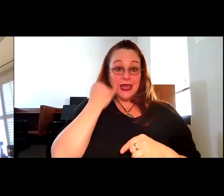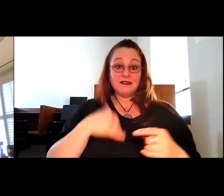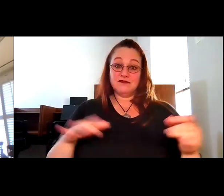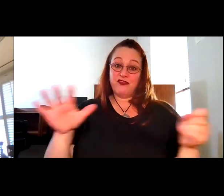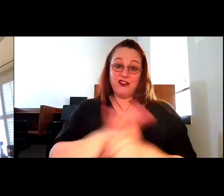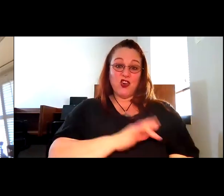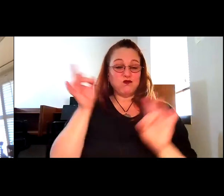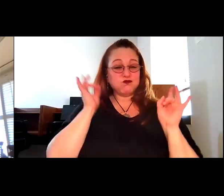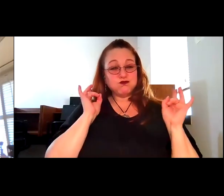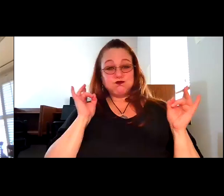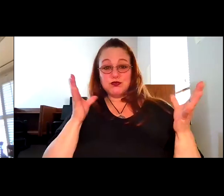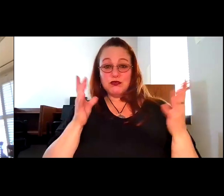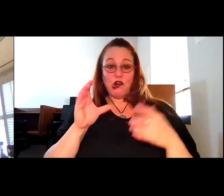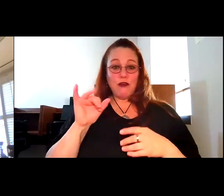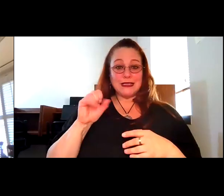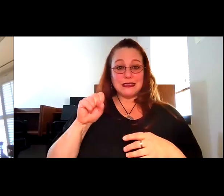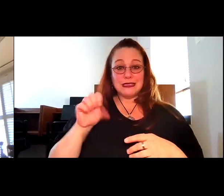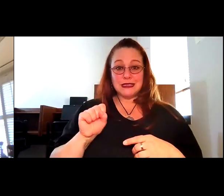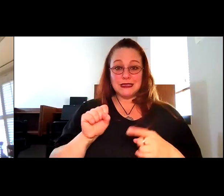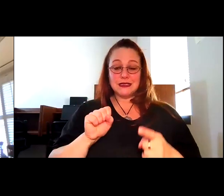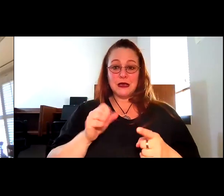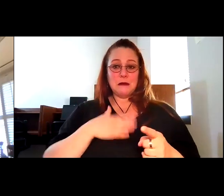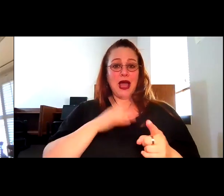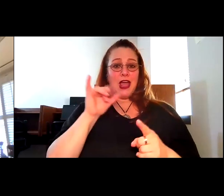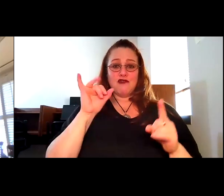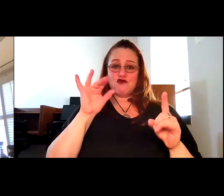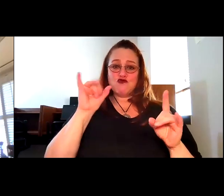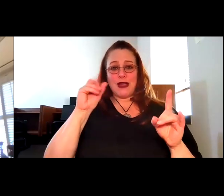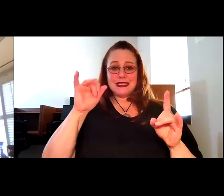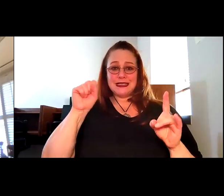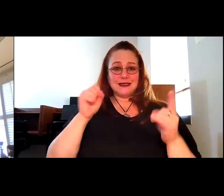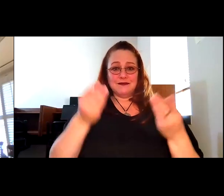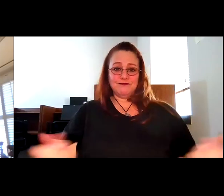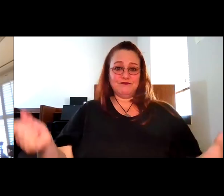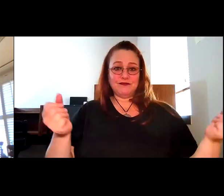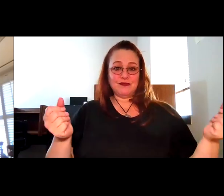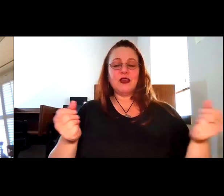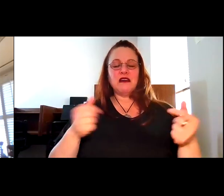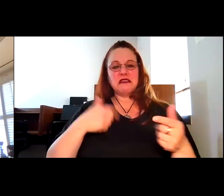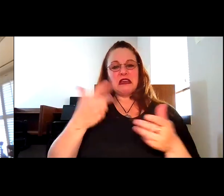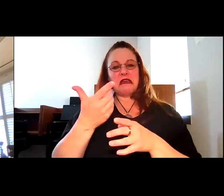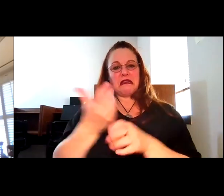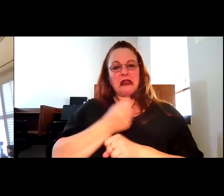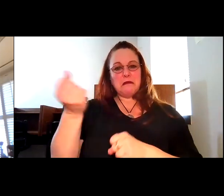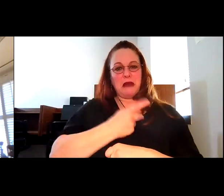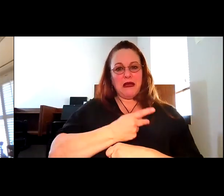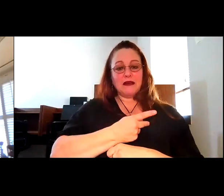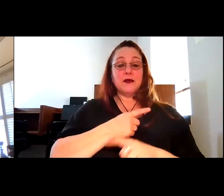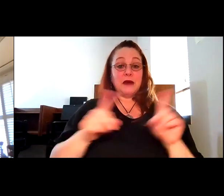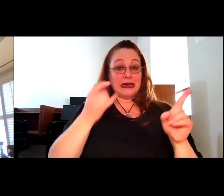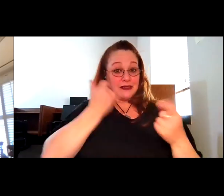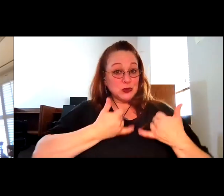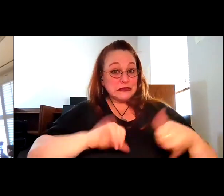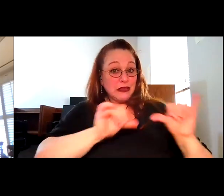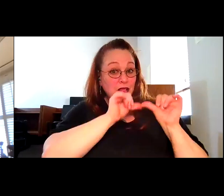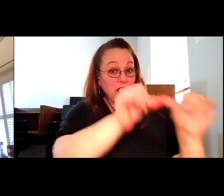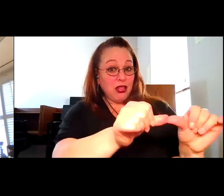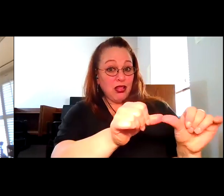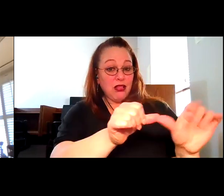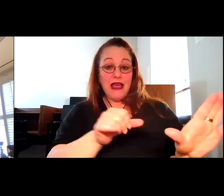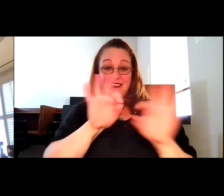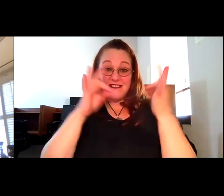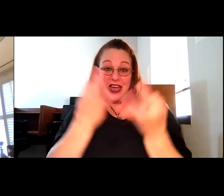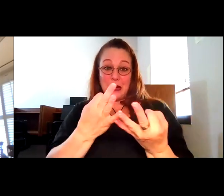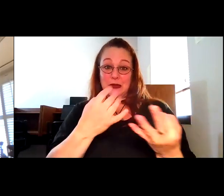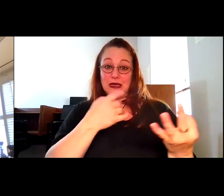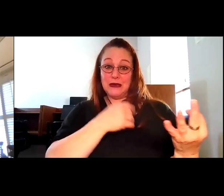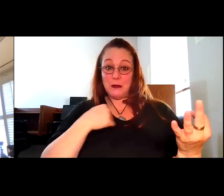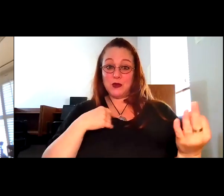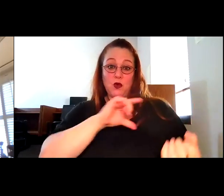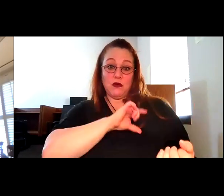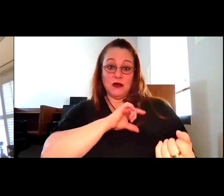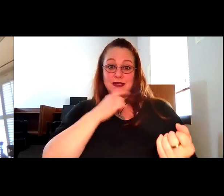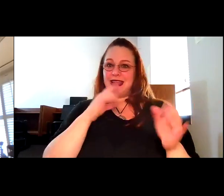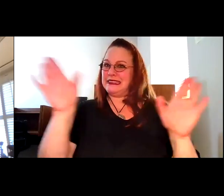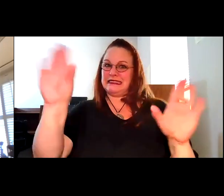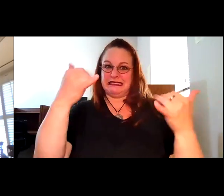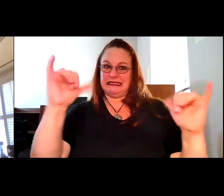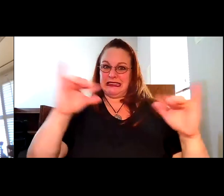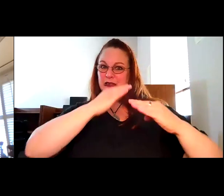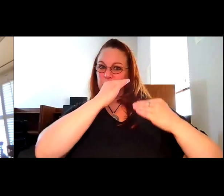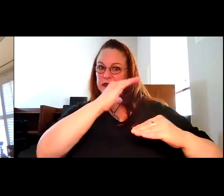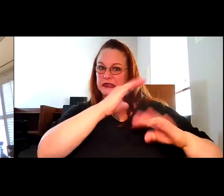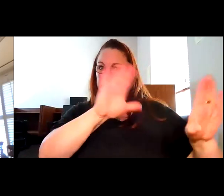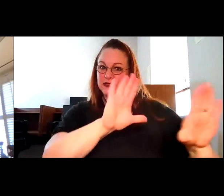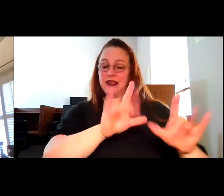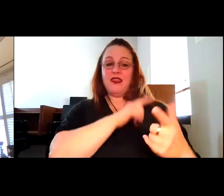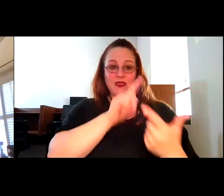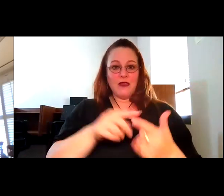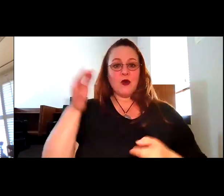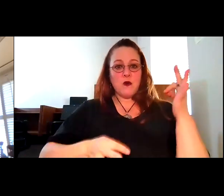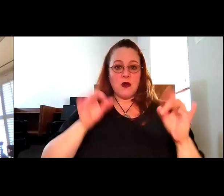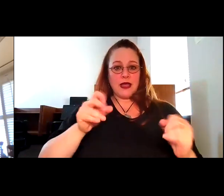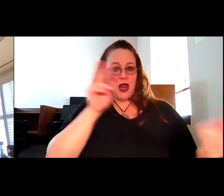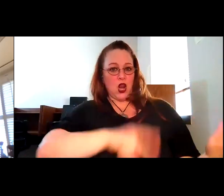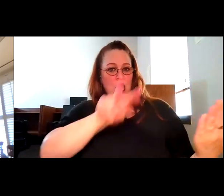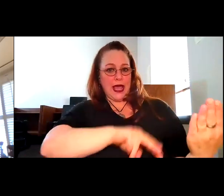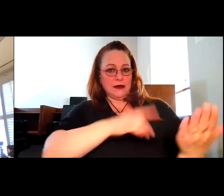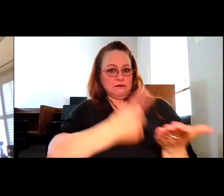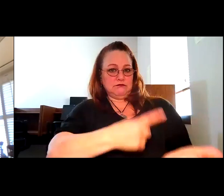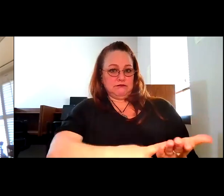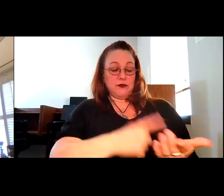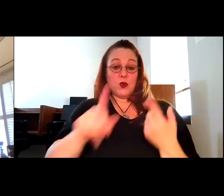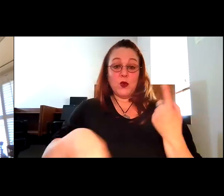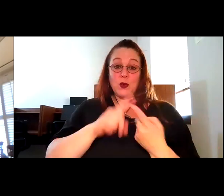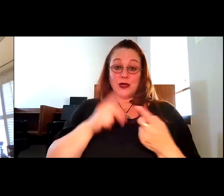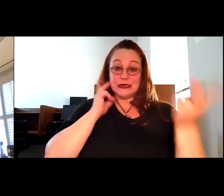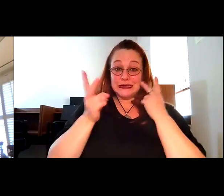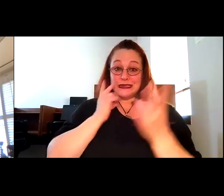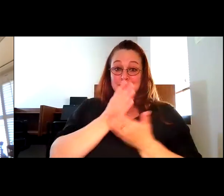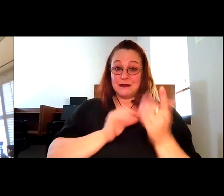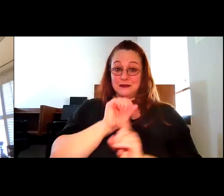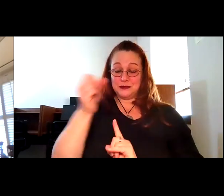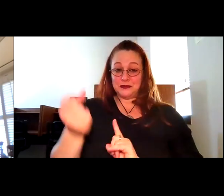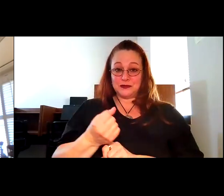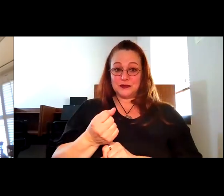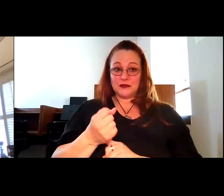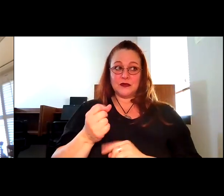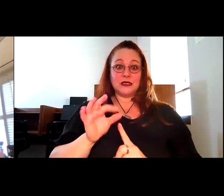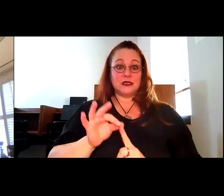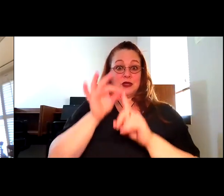Robyn Thomas: time of crisis has passed. You can get your guns back if you are still in a time of crisis and law enforcement, or family members believe that you should continue to have your guns restricted. The court with a full, fair hearing, is able to look at that. And when you look at some of the instances, particularly of very notorious mass shootings